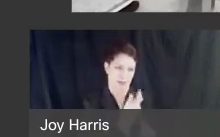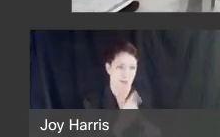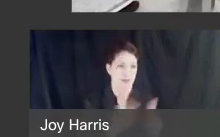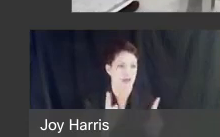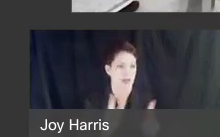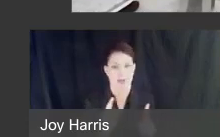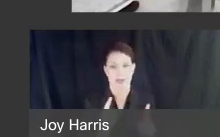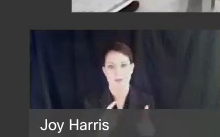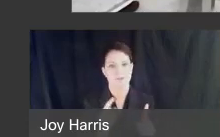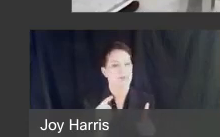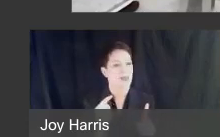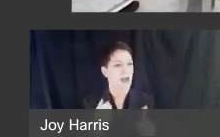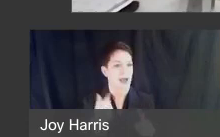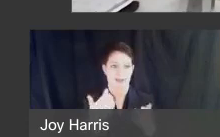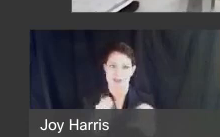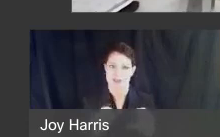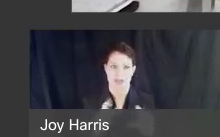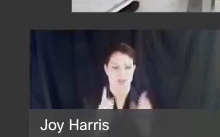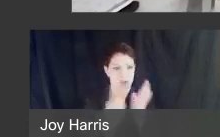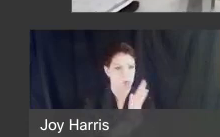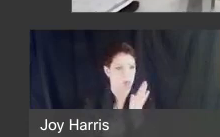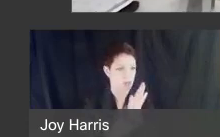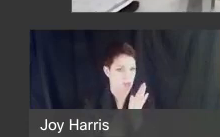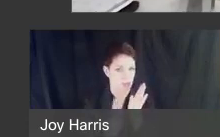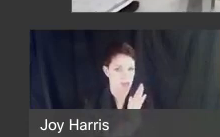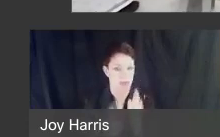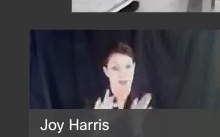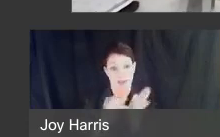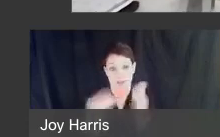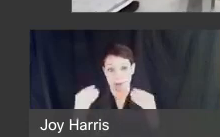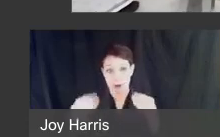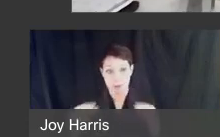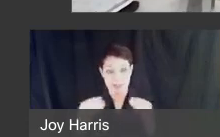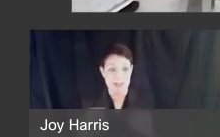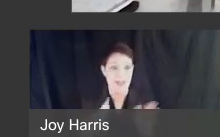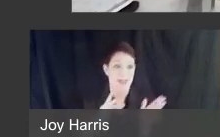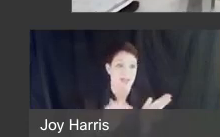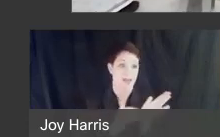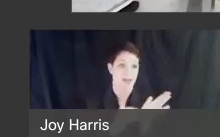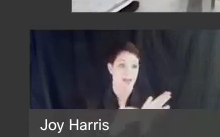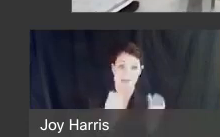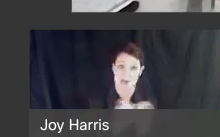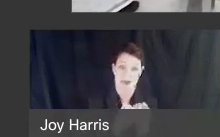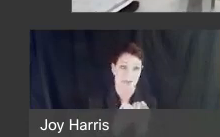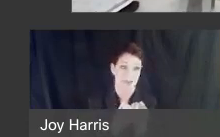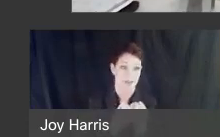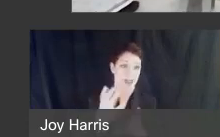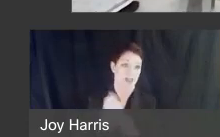to research whether or not pharmacies or doctor's offices have received additional allocations from